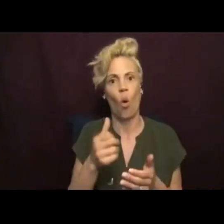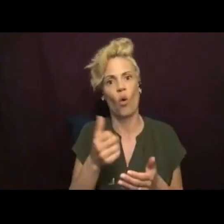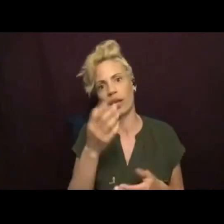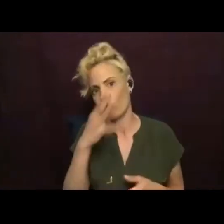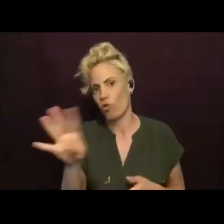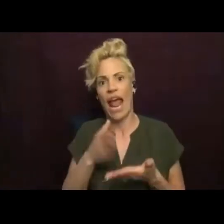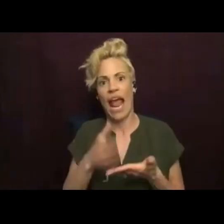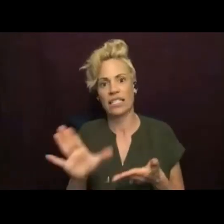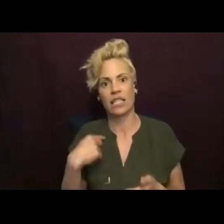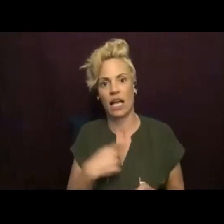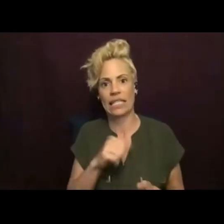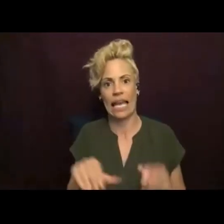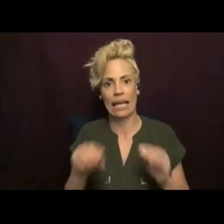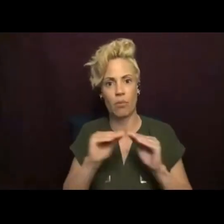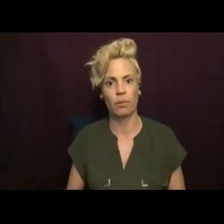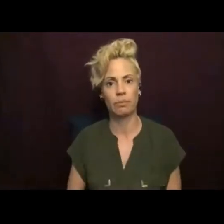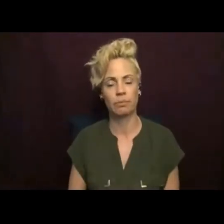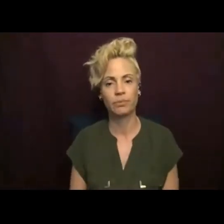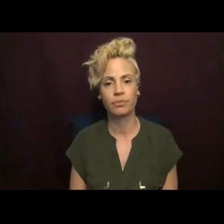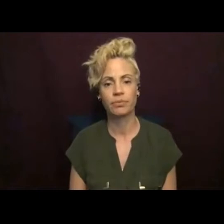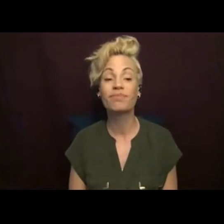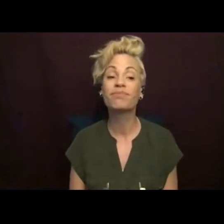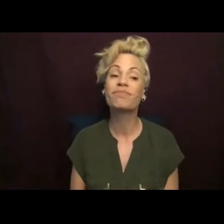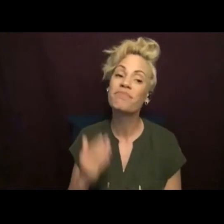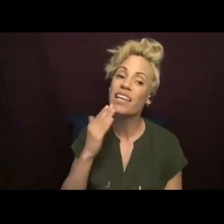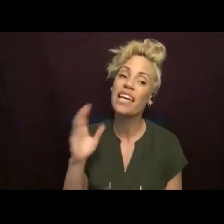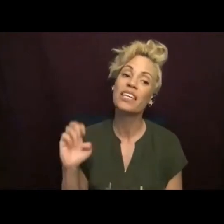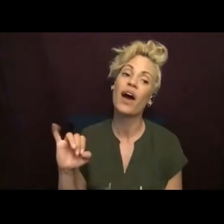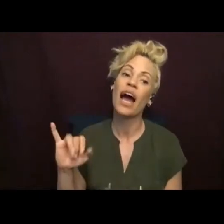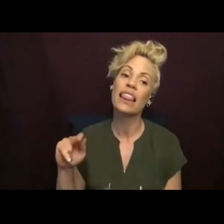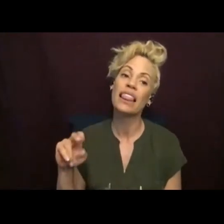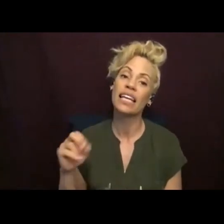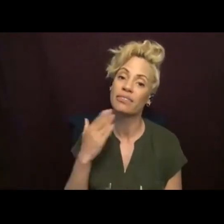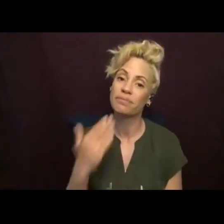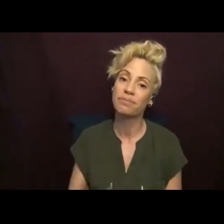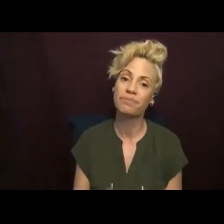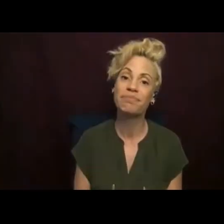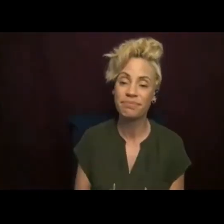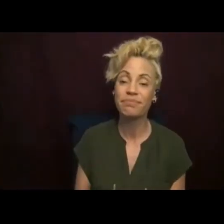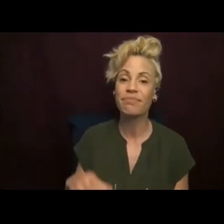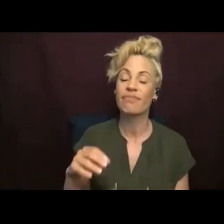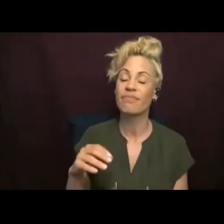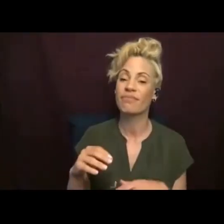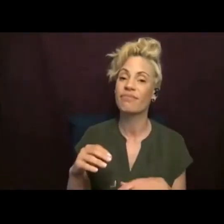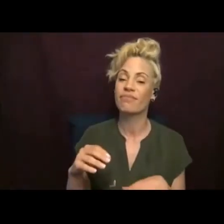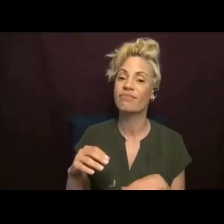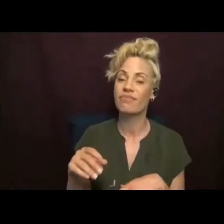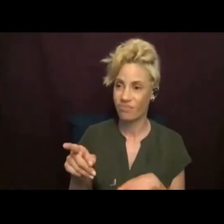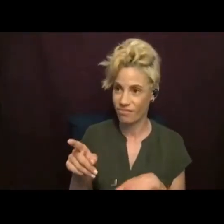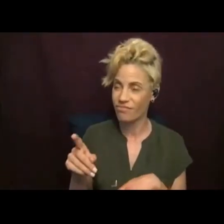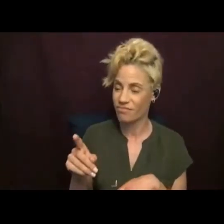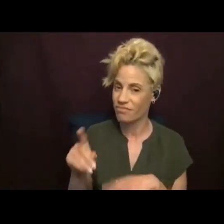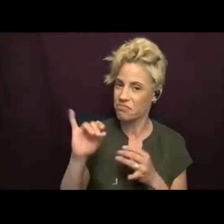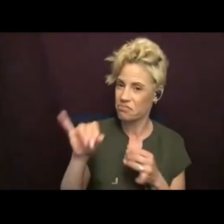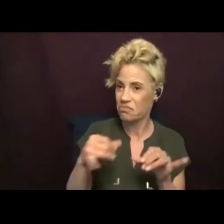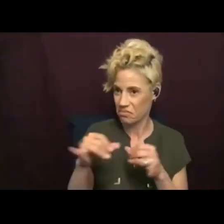Thank you, Eileen. And echoing that and it's almost embarrassing to me